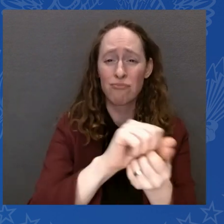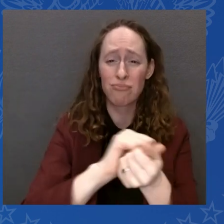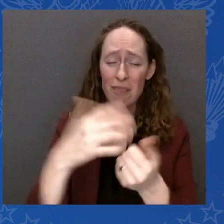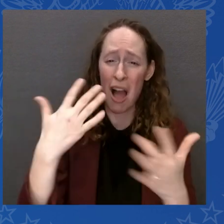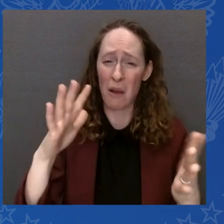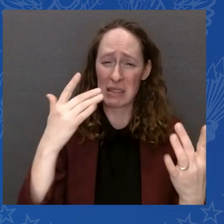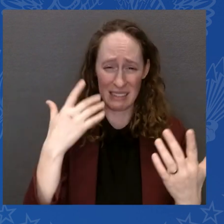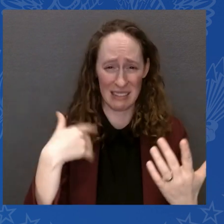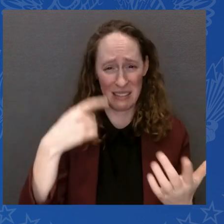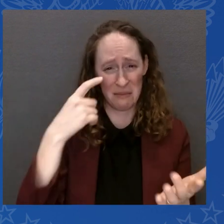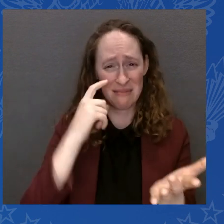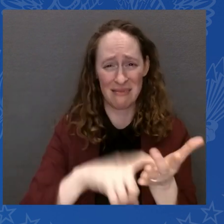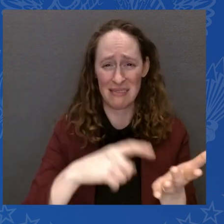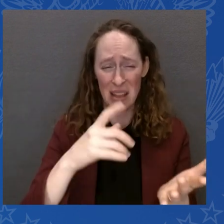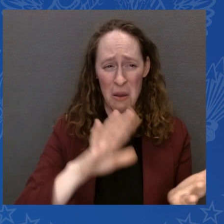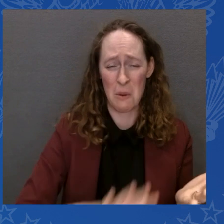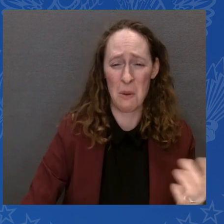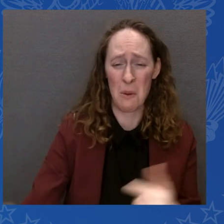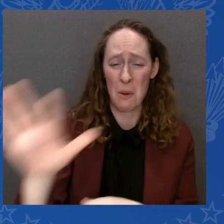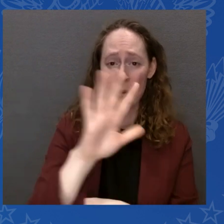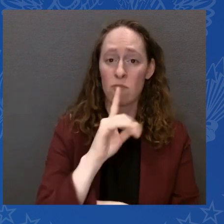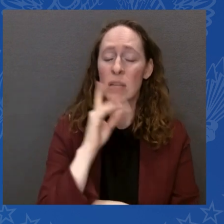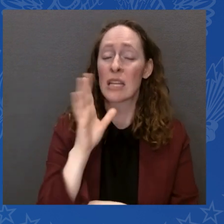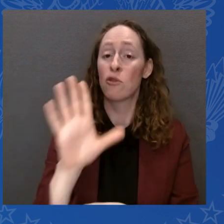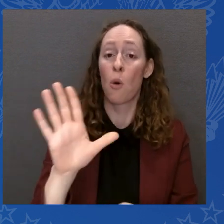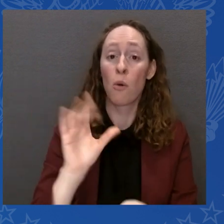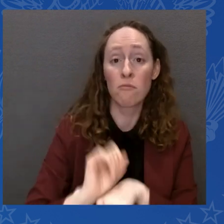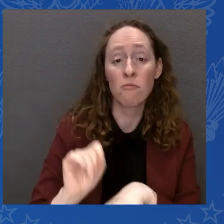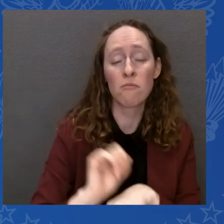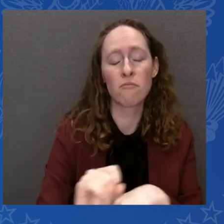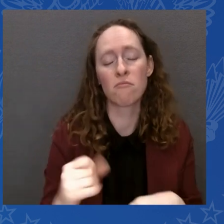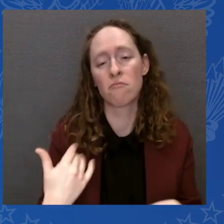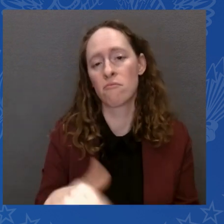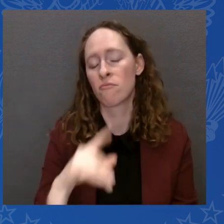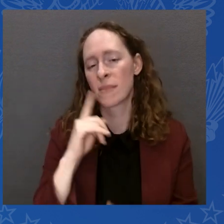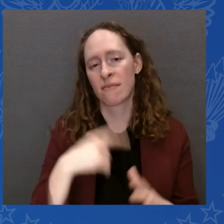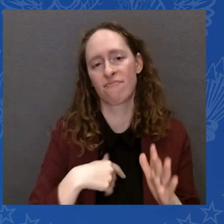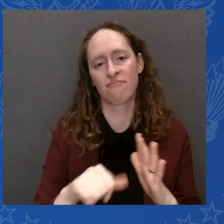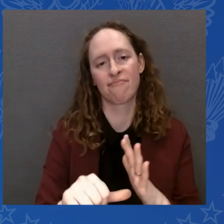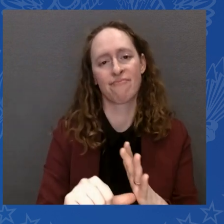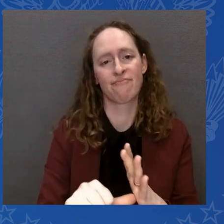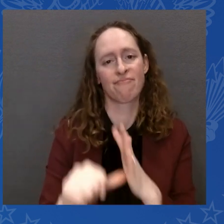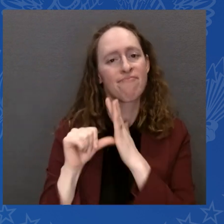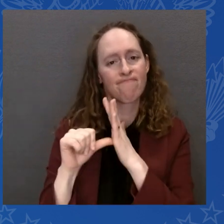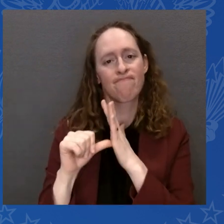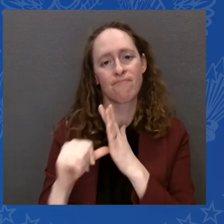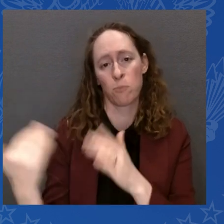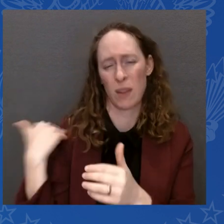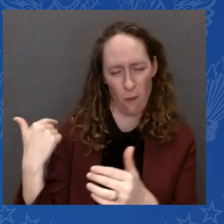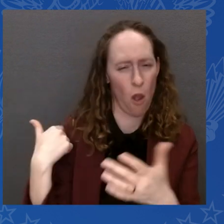until it's all fixed, it's done. You know, Mr. Mayor -- or, Madam Mayor, I want to thank you and the county supervisors